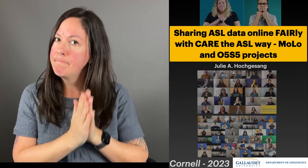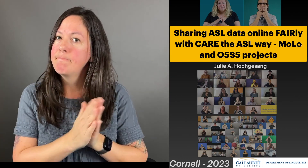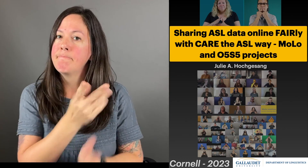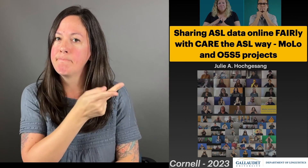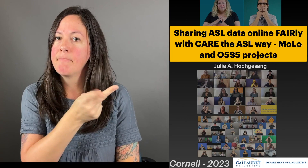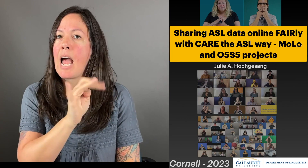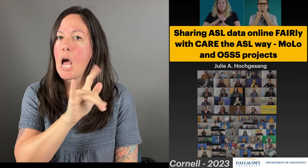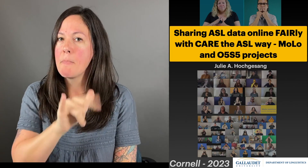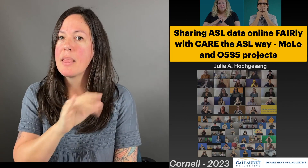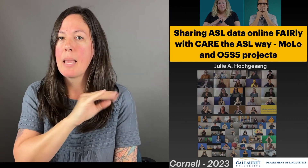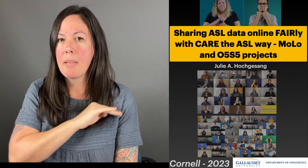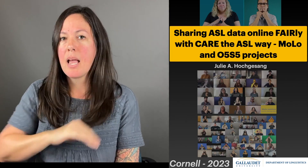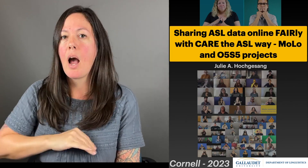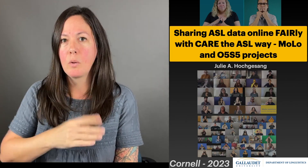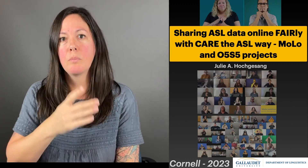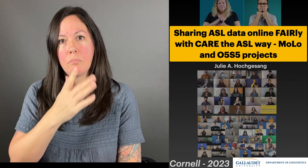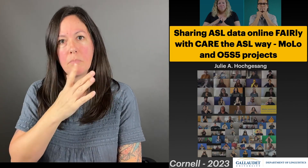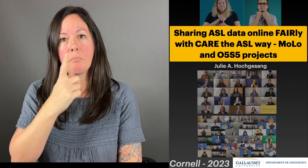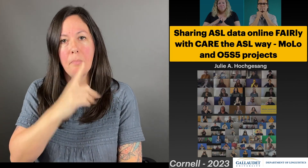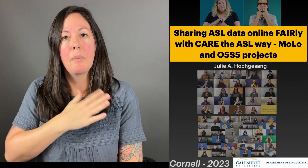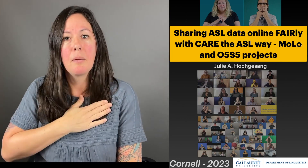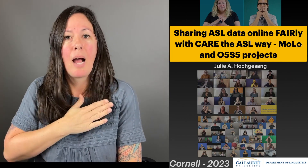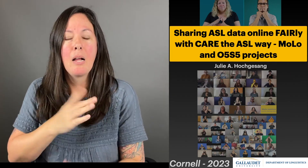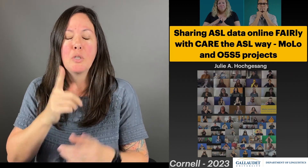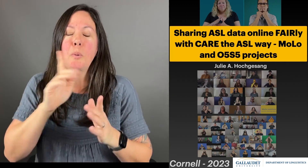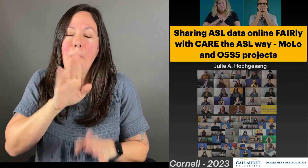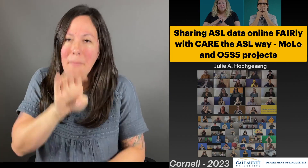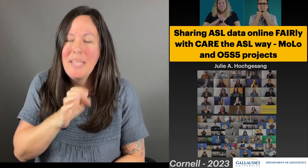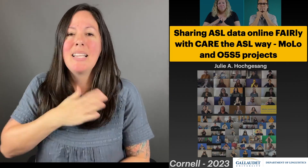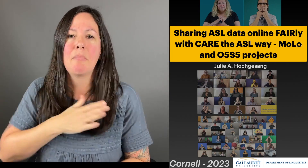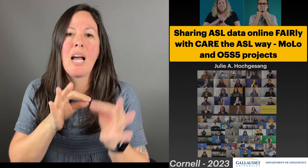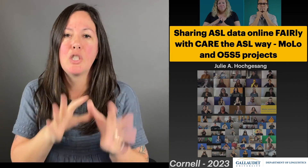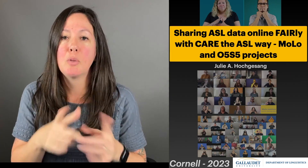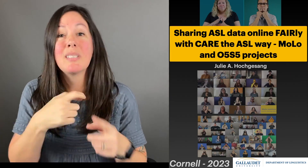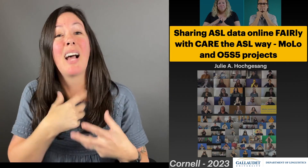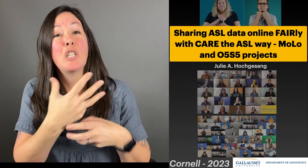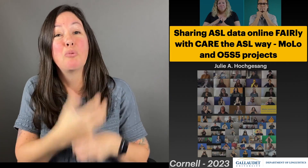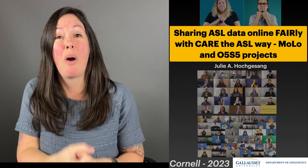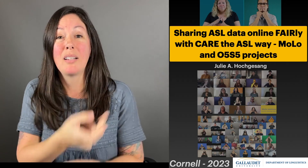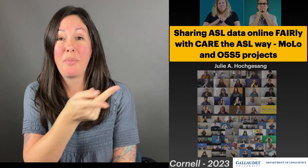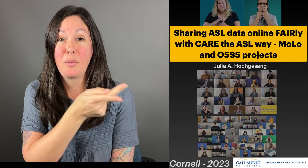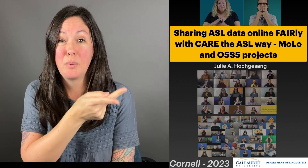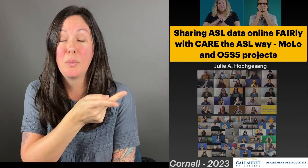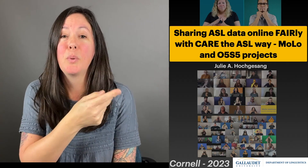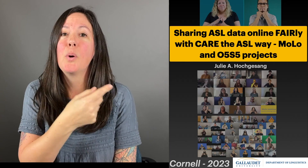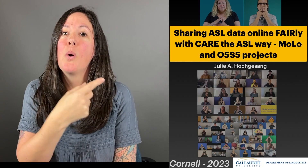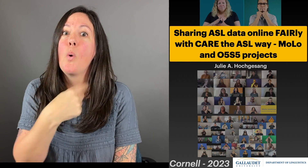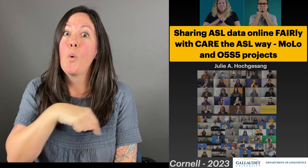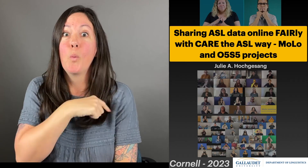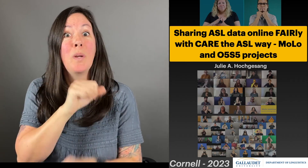message is perceived. I have specifically asked Emily and Miako to be my interpreters